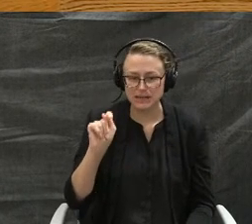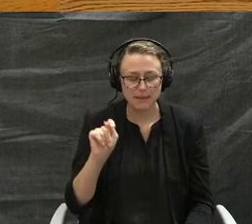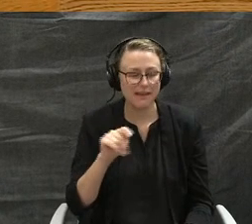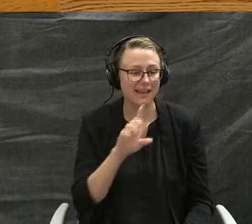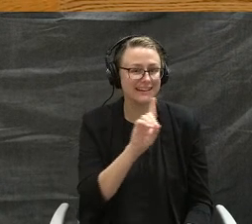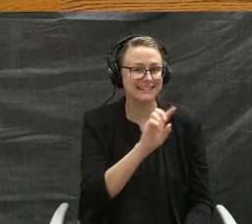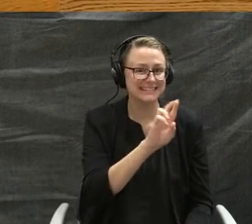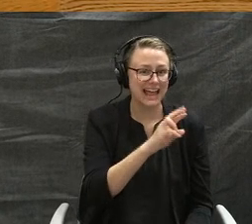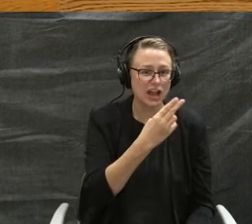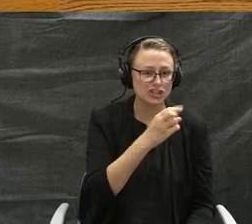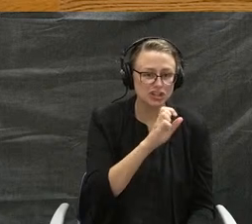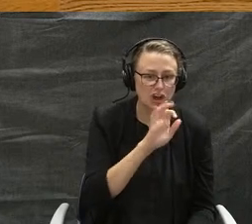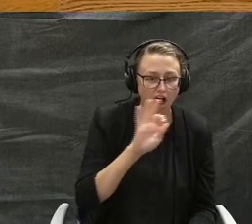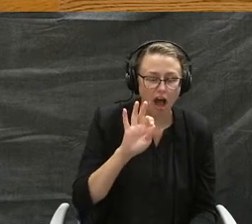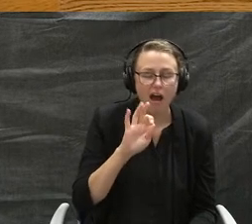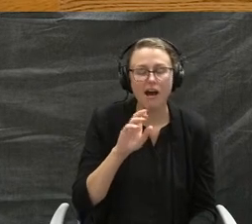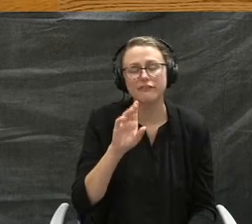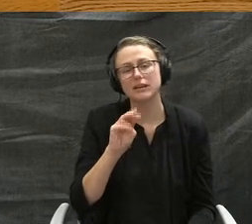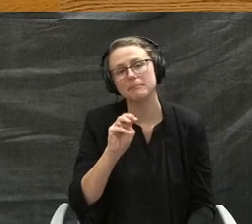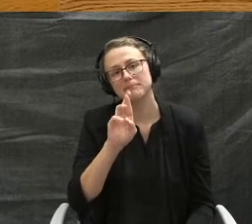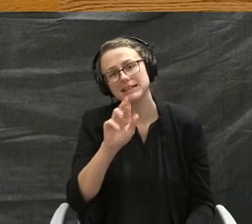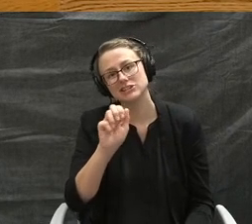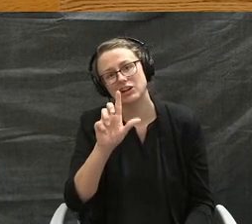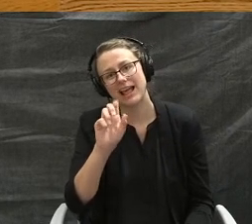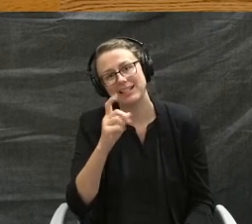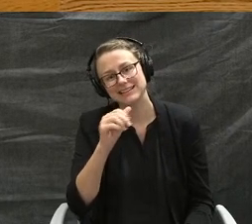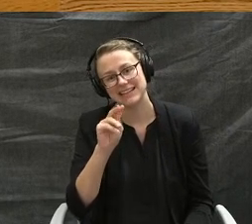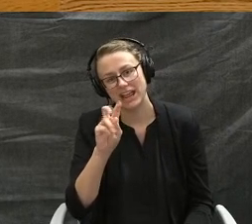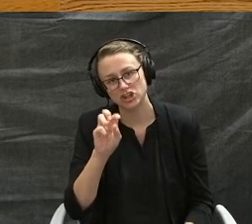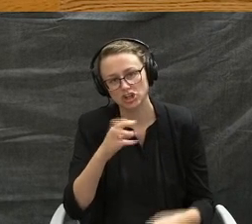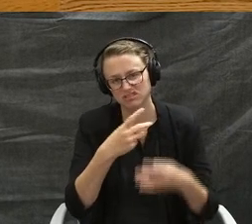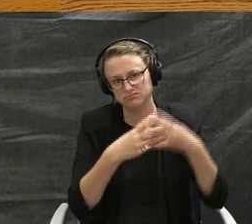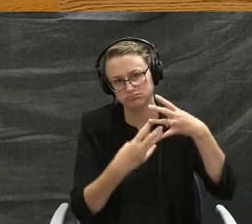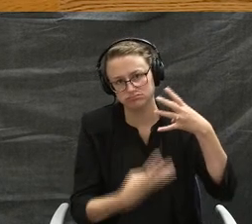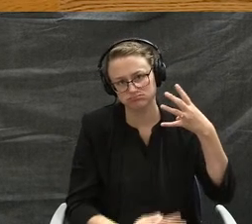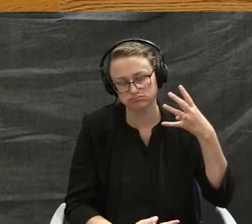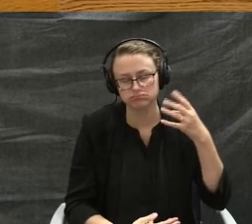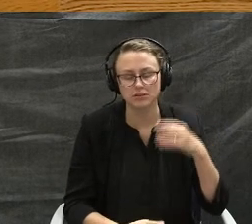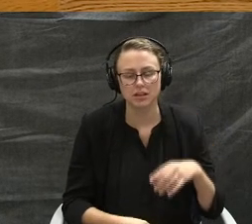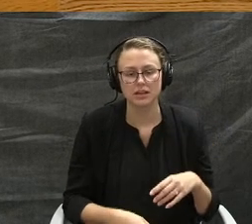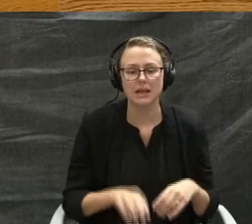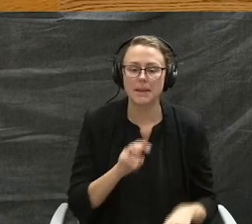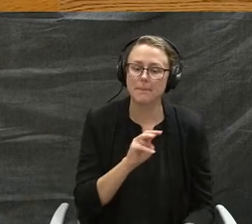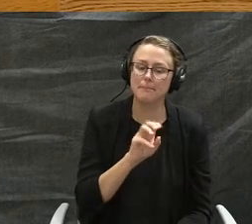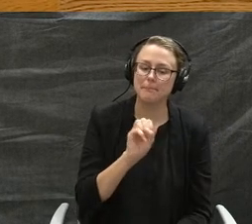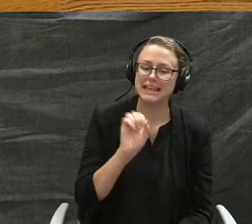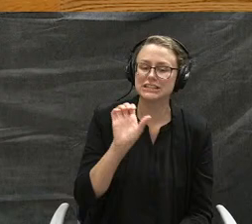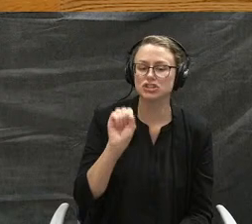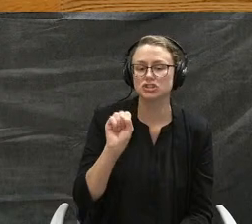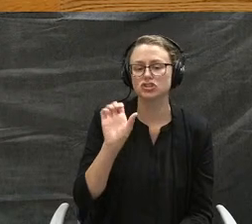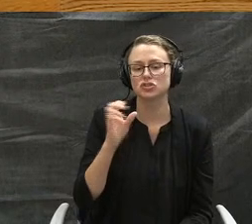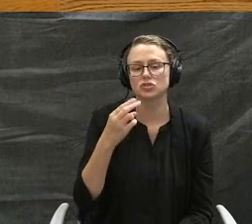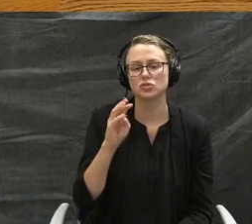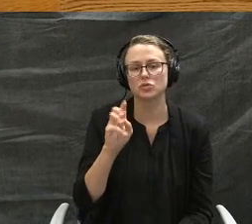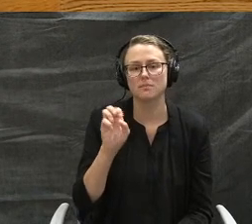Walker, Mr Erickson, Mr Carpenter, Miss Schumacher, and also our presenters. This evening, Mr Fenner, Miss